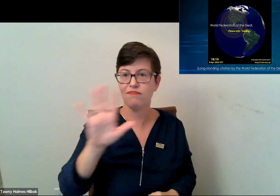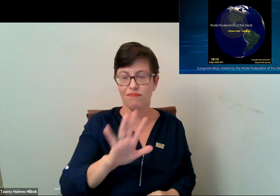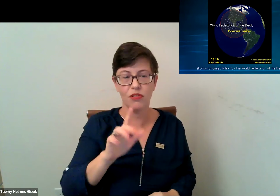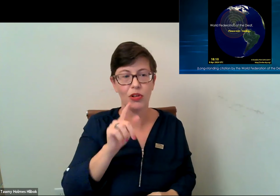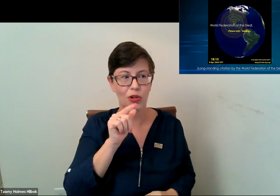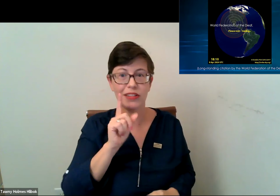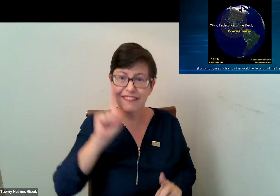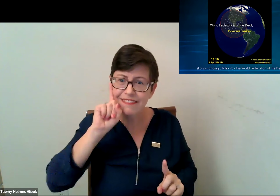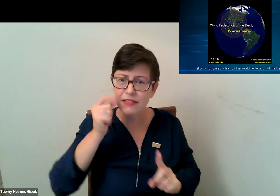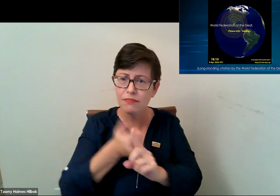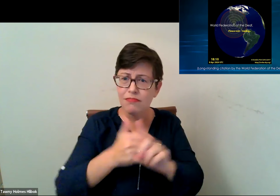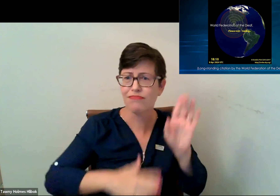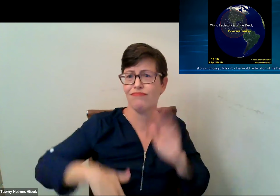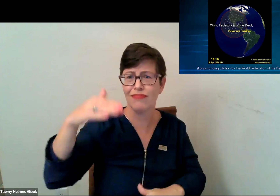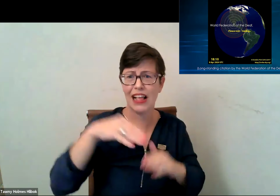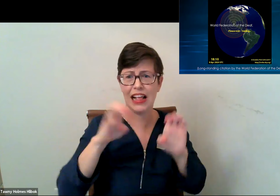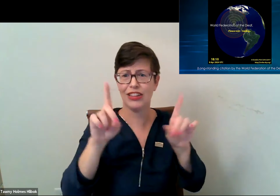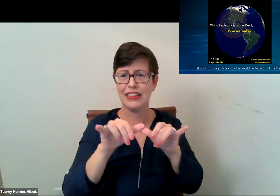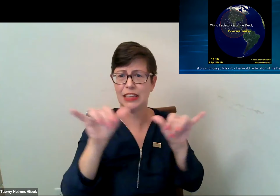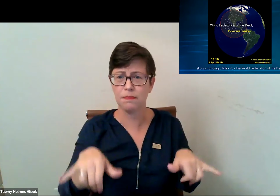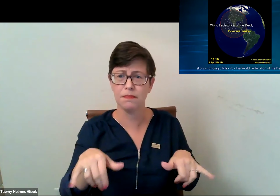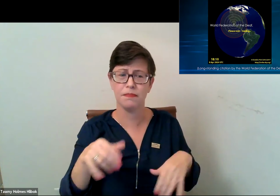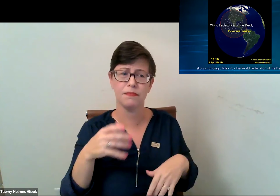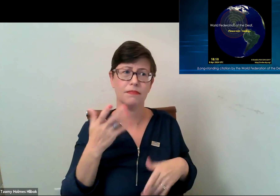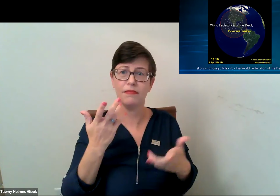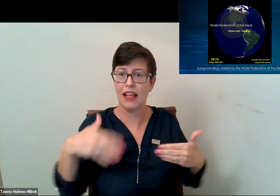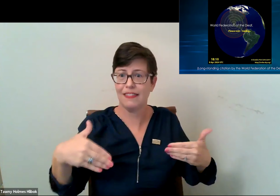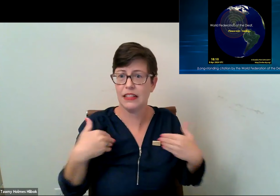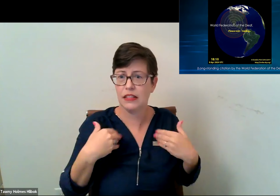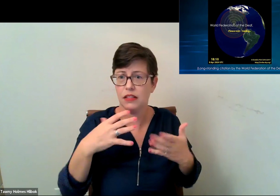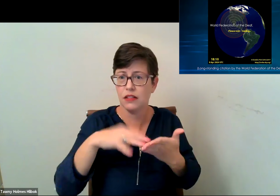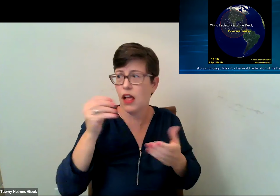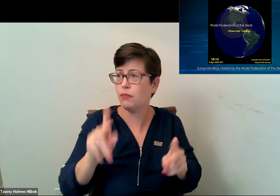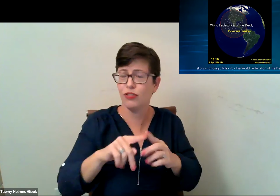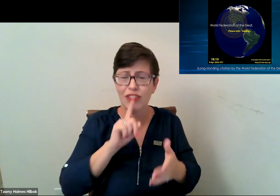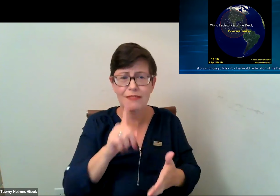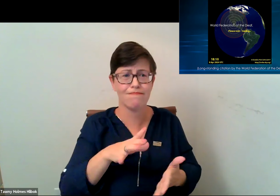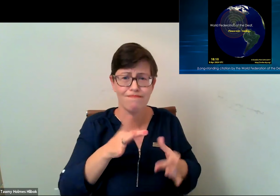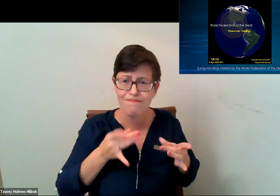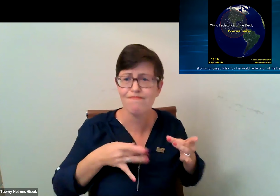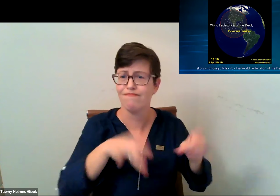or new signers some students not until the age of 20 have access to sign language.